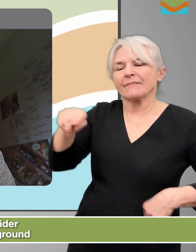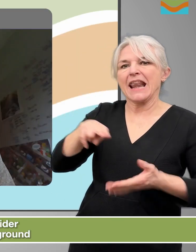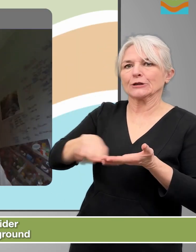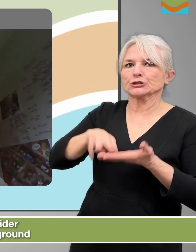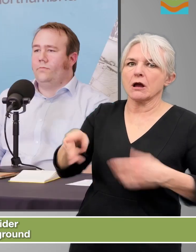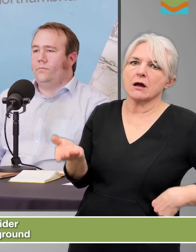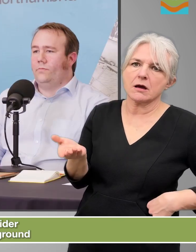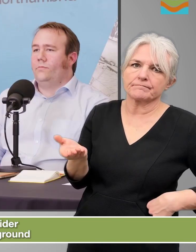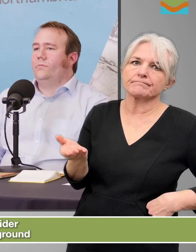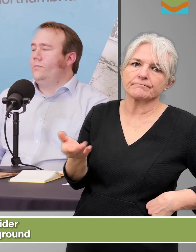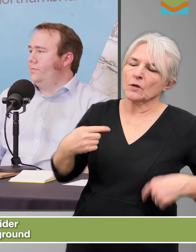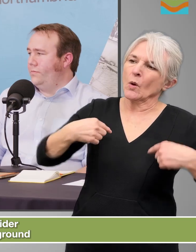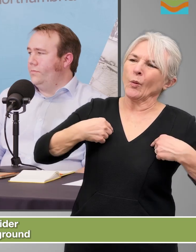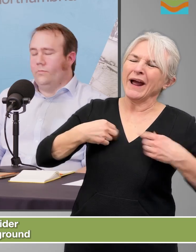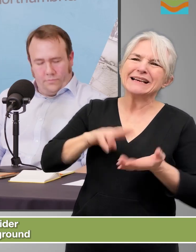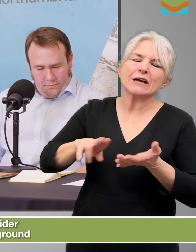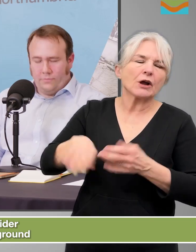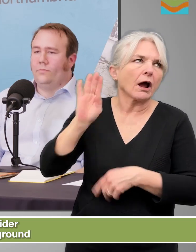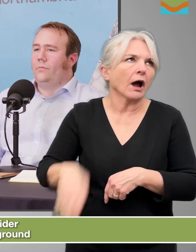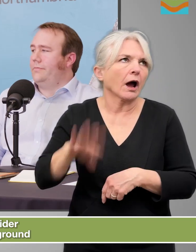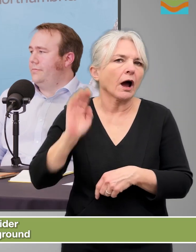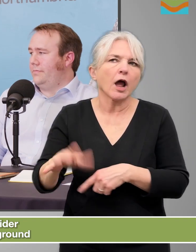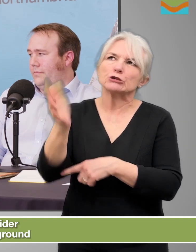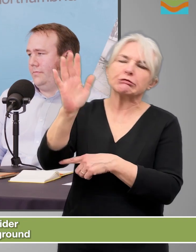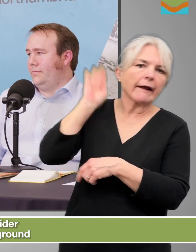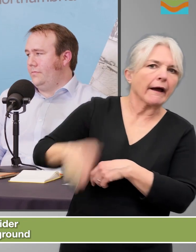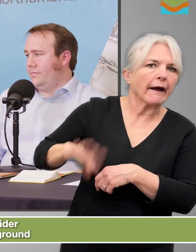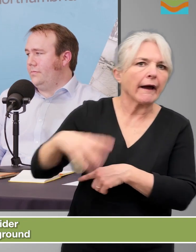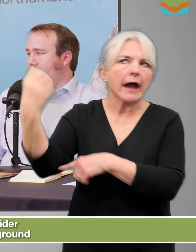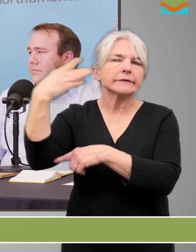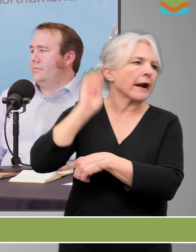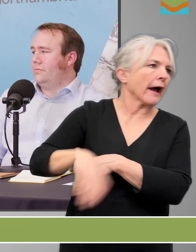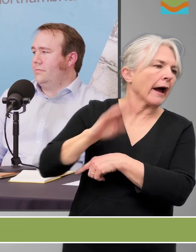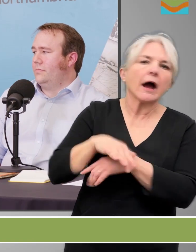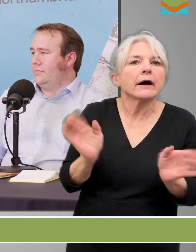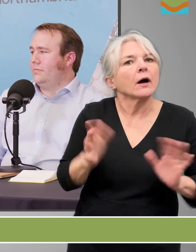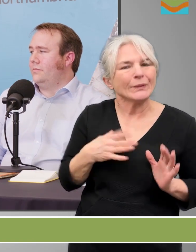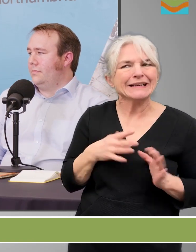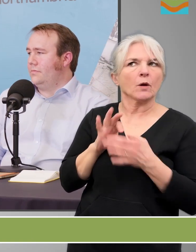Our solutions need to consider nature a lot more and above ground that is very mature.